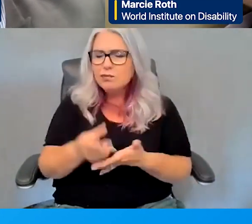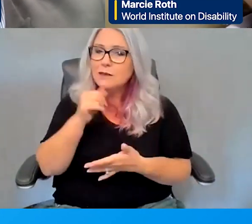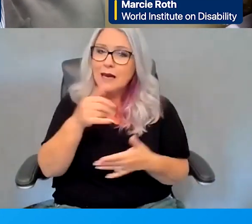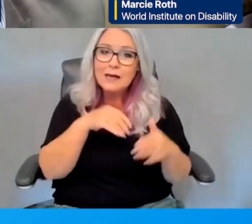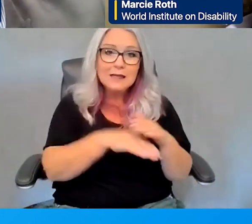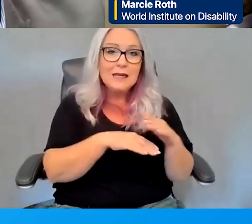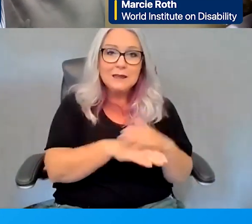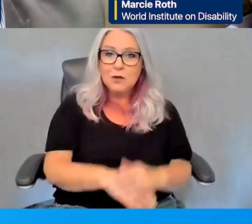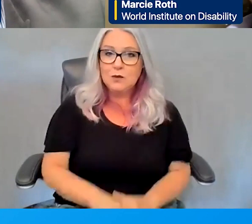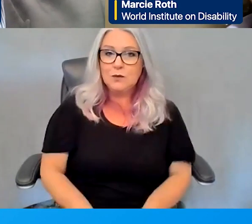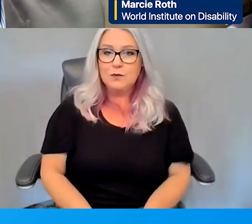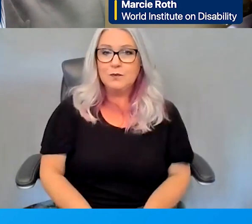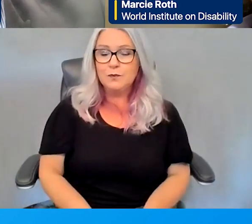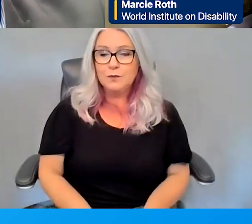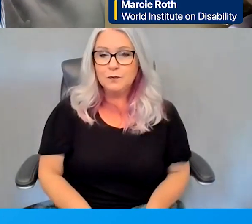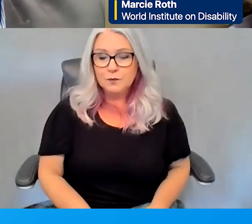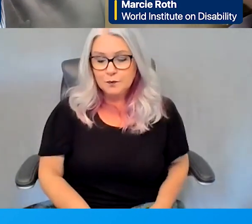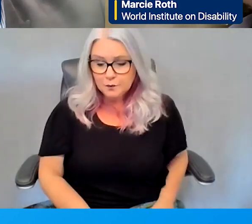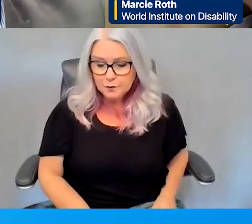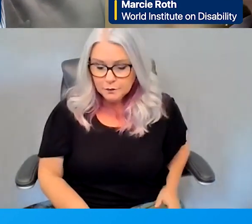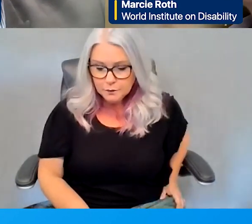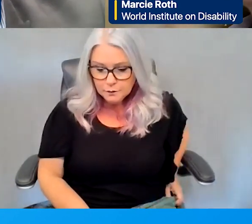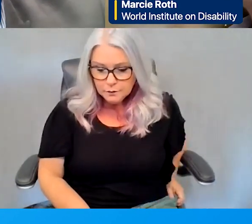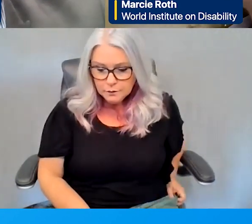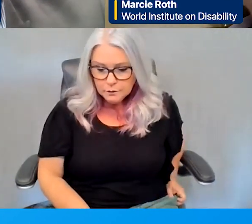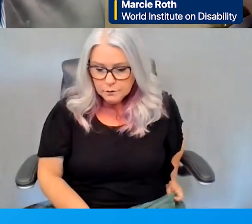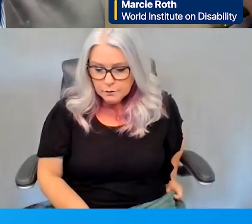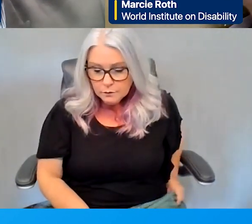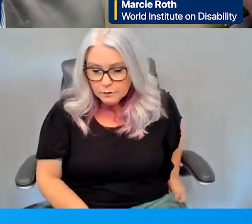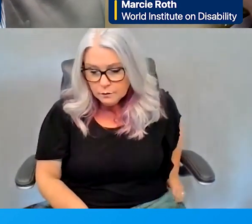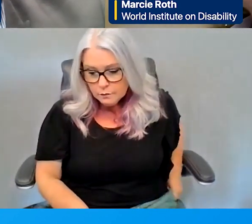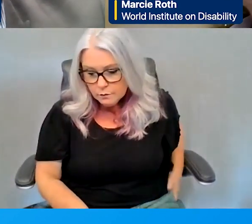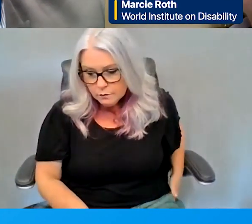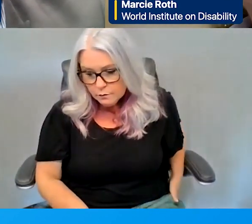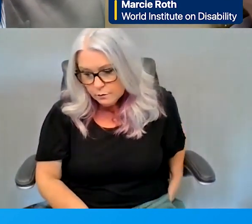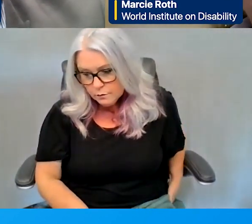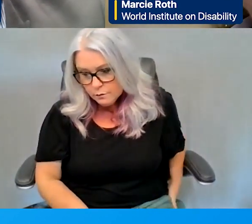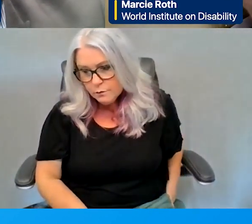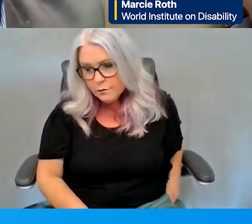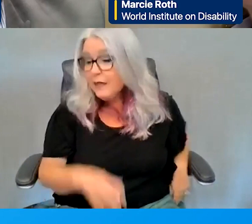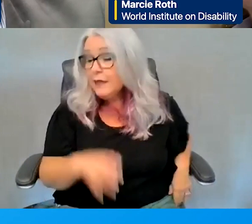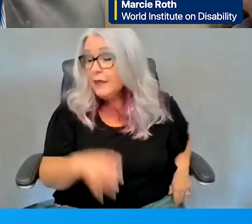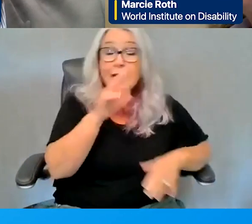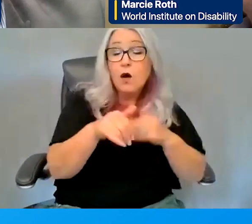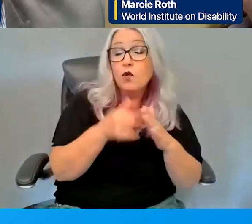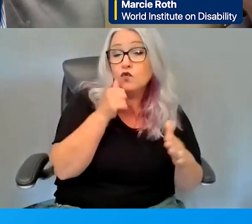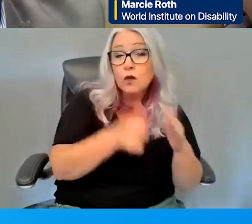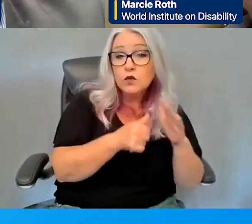Added to that, not all shelters are run by the American Red Cross. In fact, in many states, and in